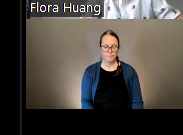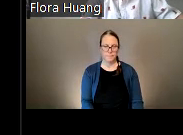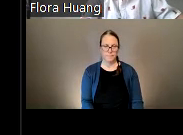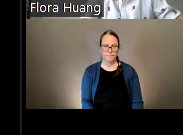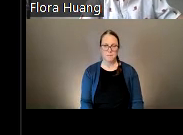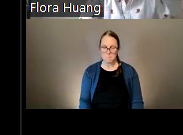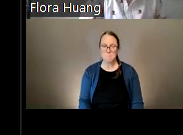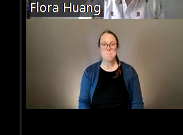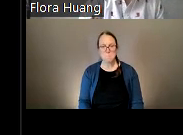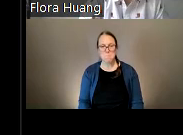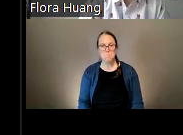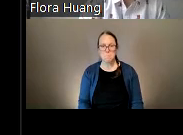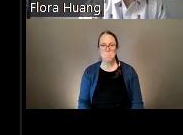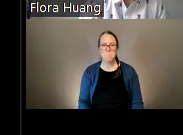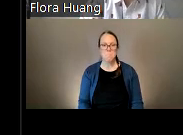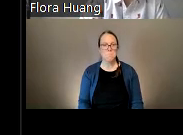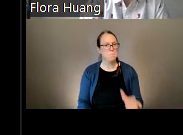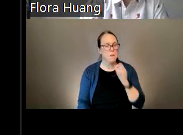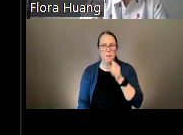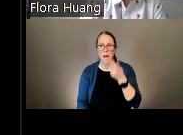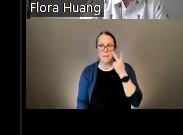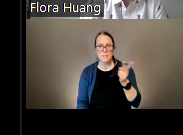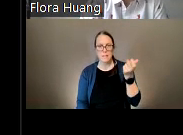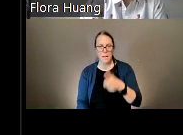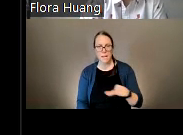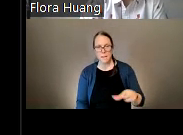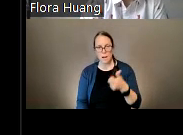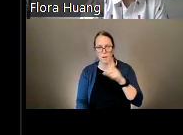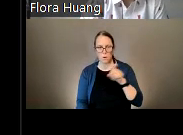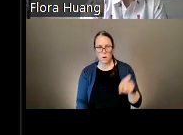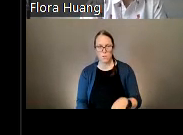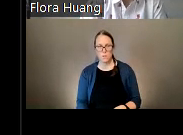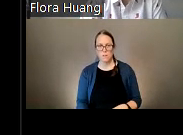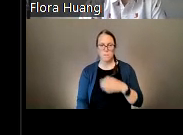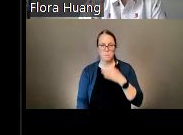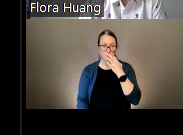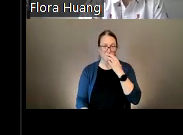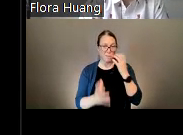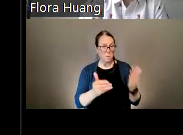Alrighty, I don't see any questions yet, Amber. If you wanna move on to alt text, we can do so.